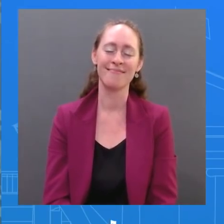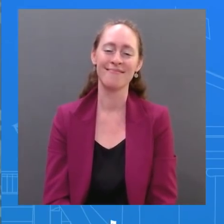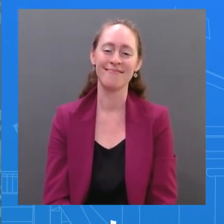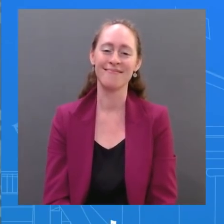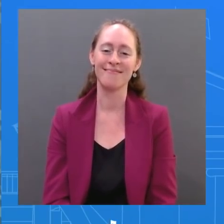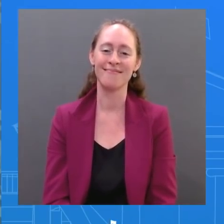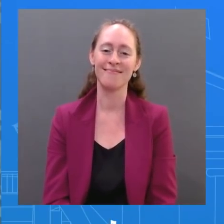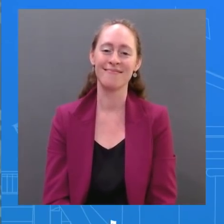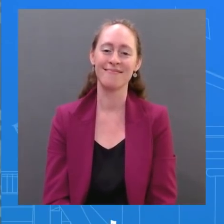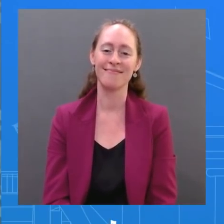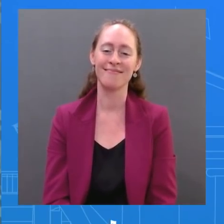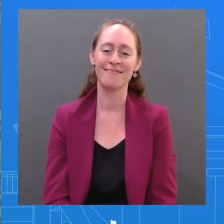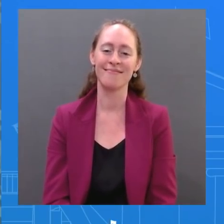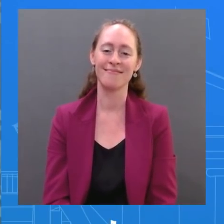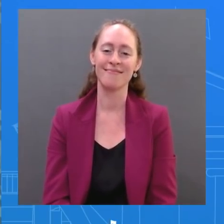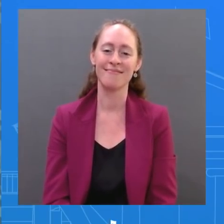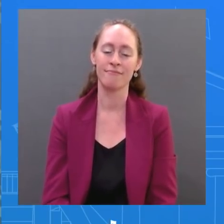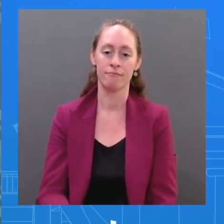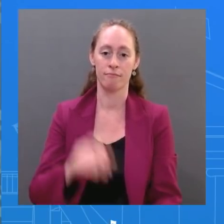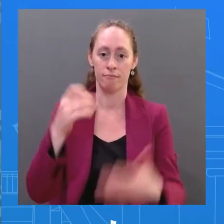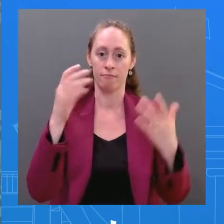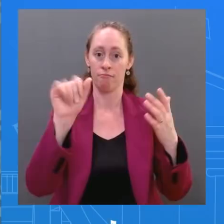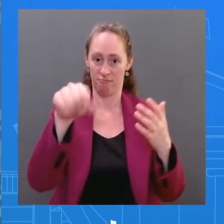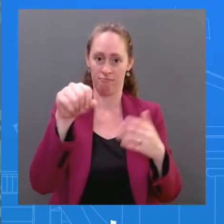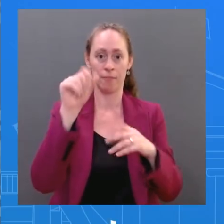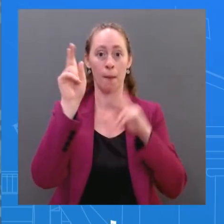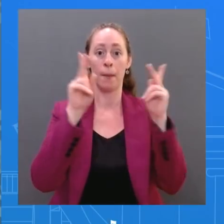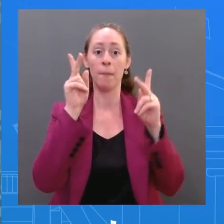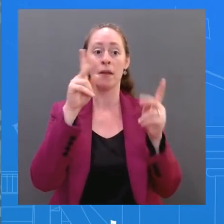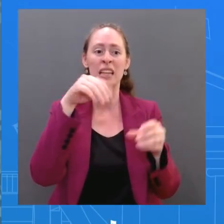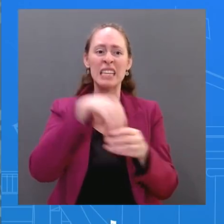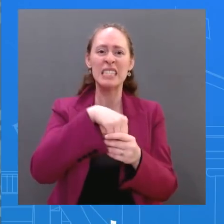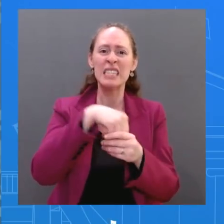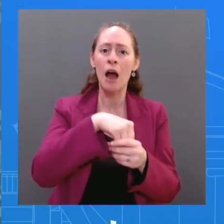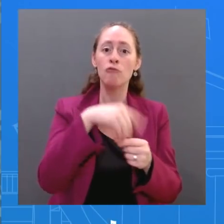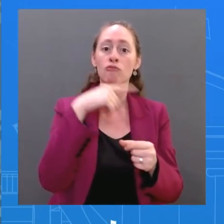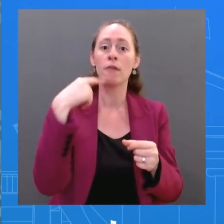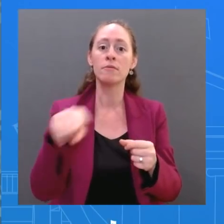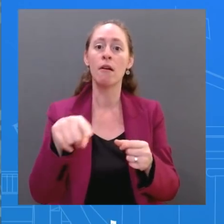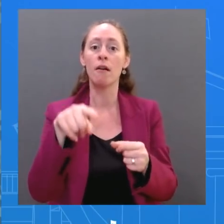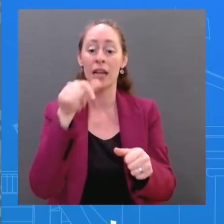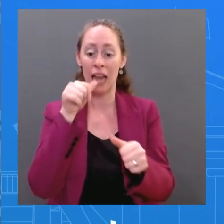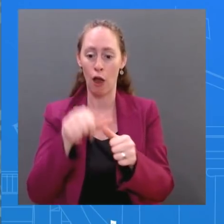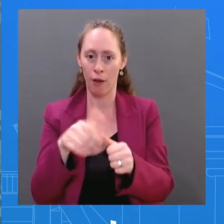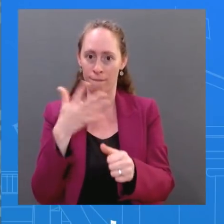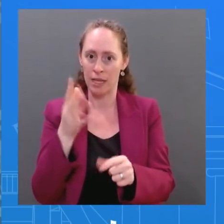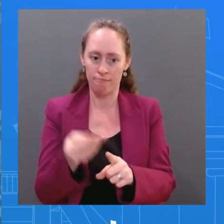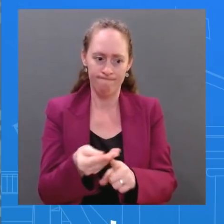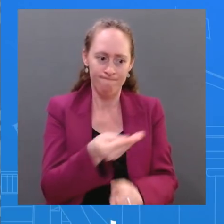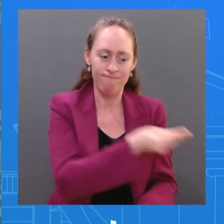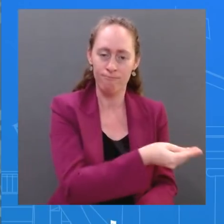We will not relent until Brittney, Paul Whelan, and all -- and all other wrongfully detained Americans